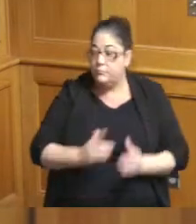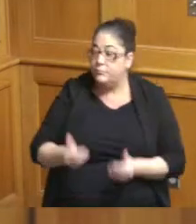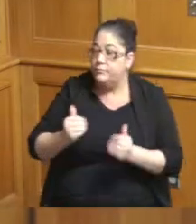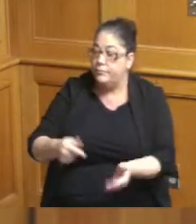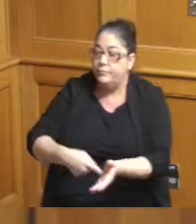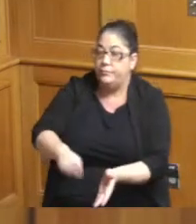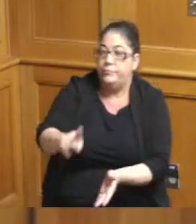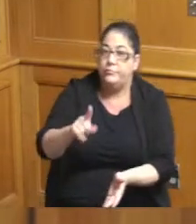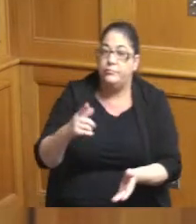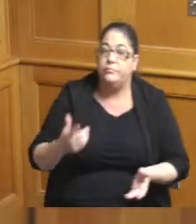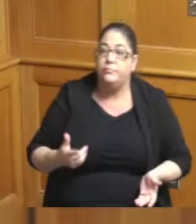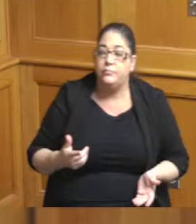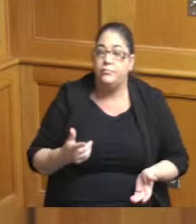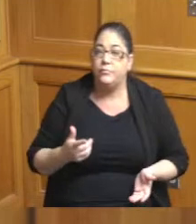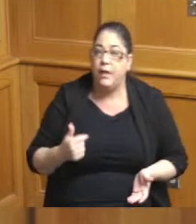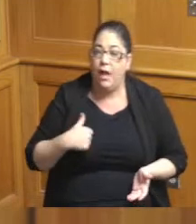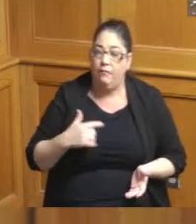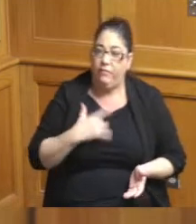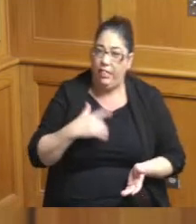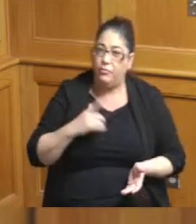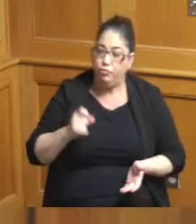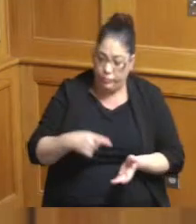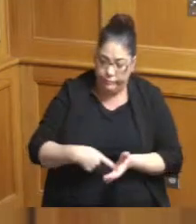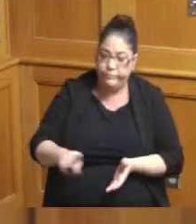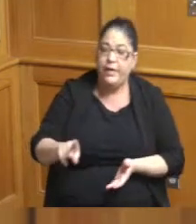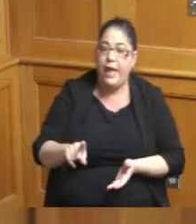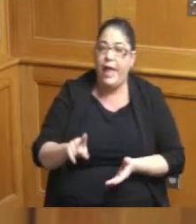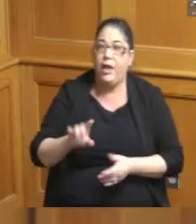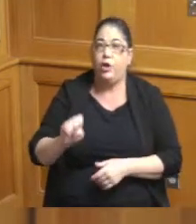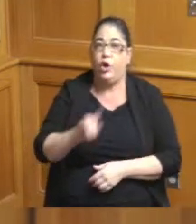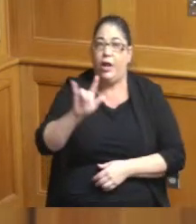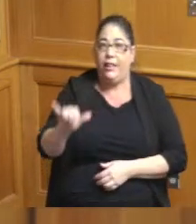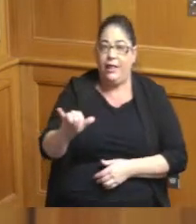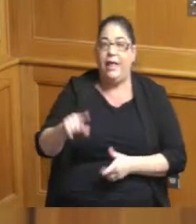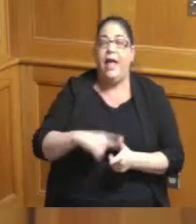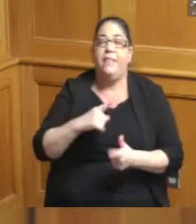item you know it's it's going to be advanced but then paid back through the TOT which I